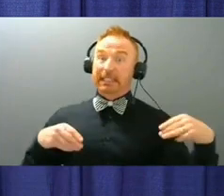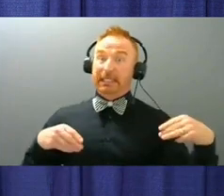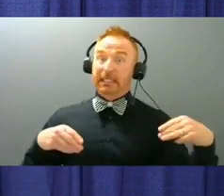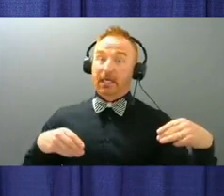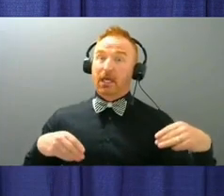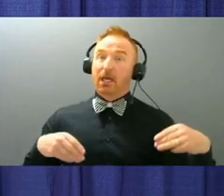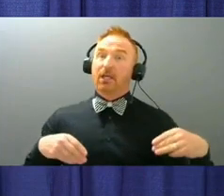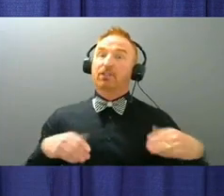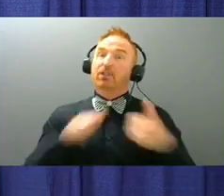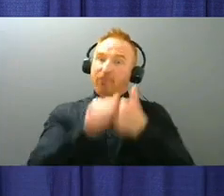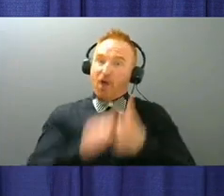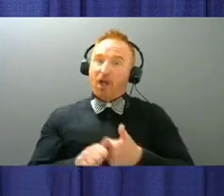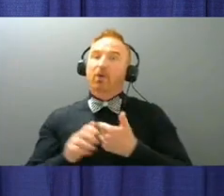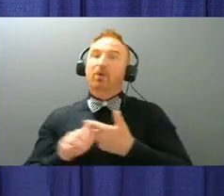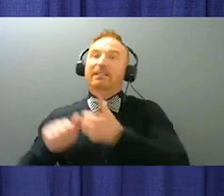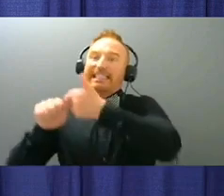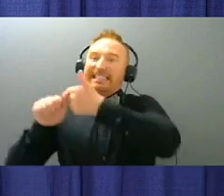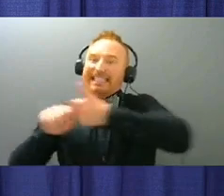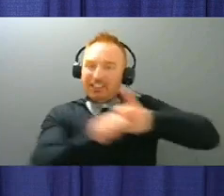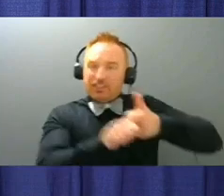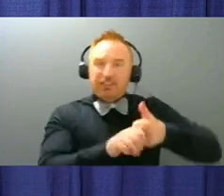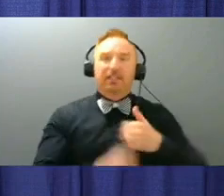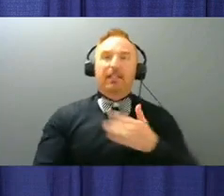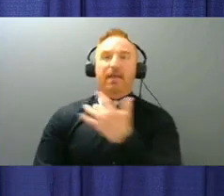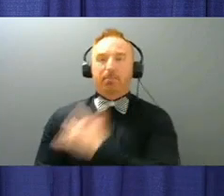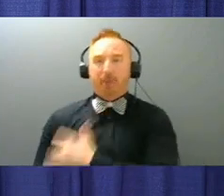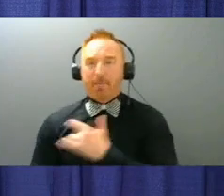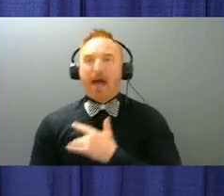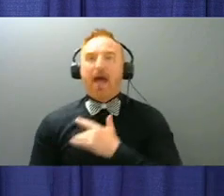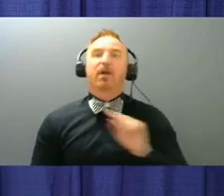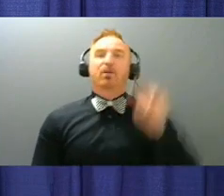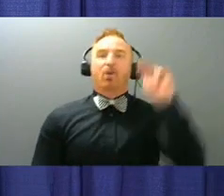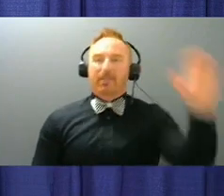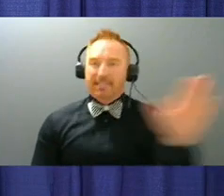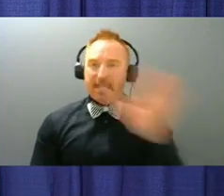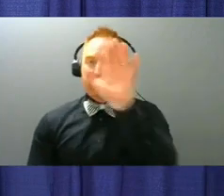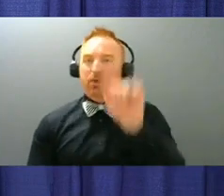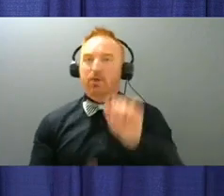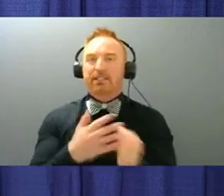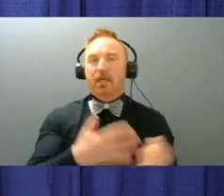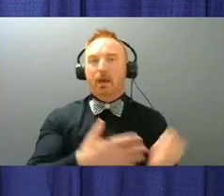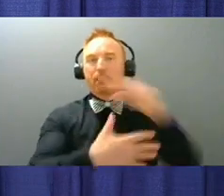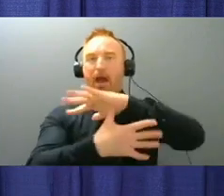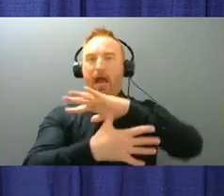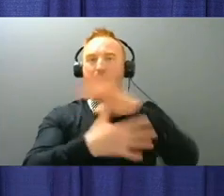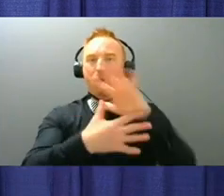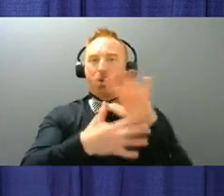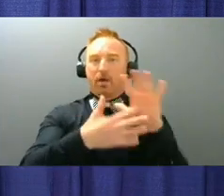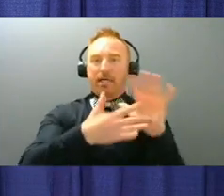as we always have, we will continue to make sure that those priorities come from the school communities themselves and make